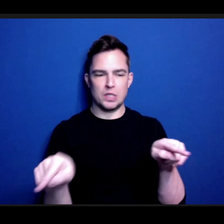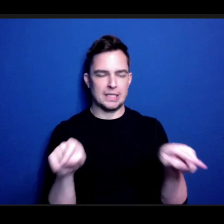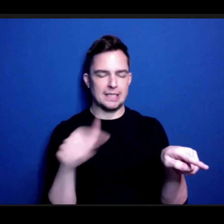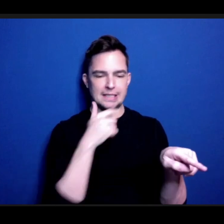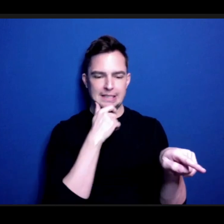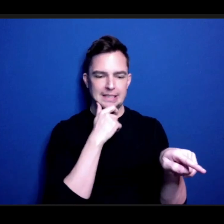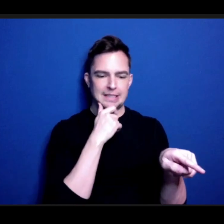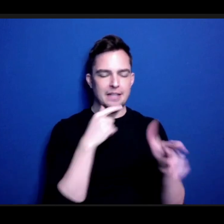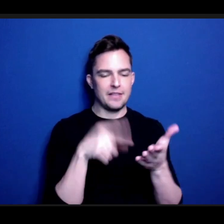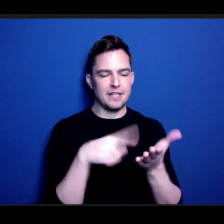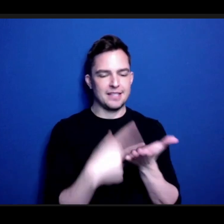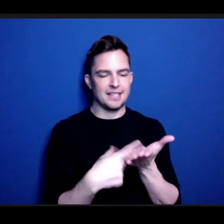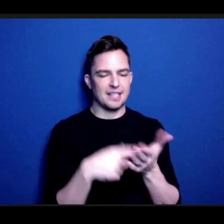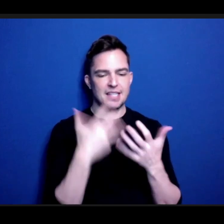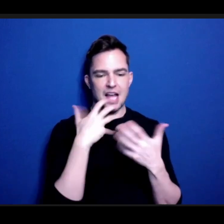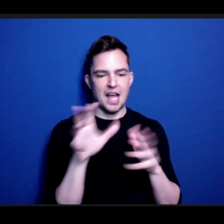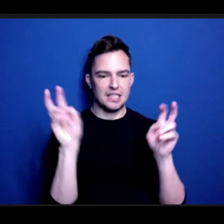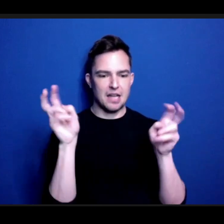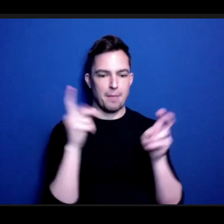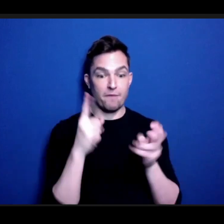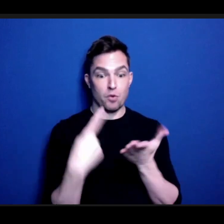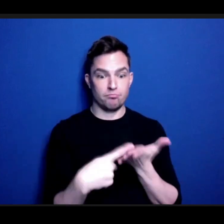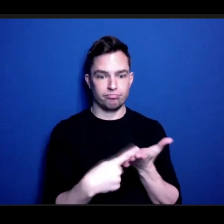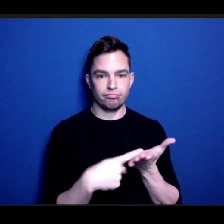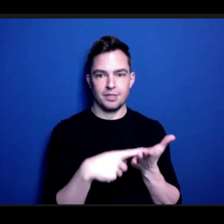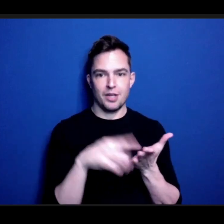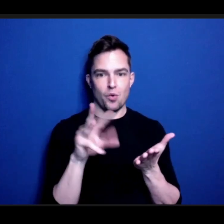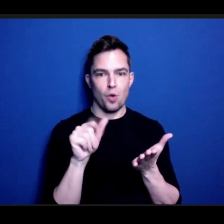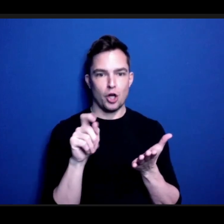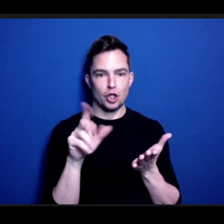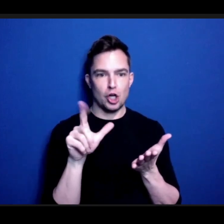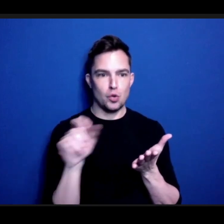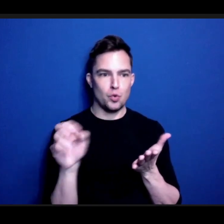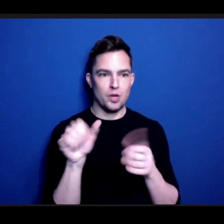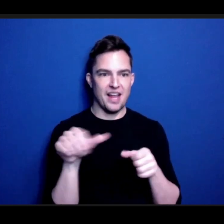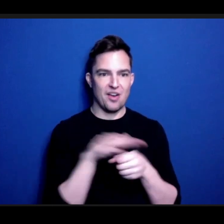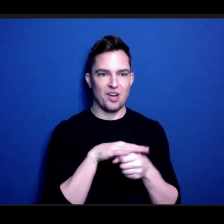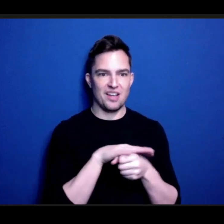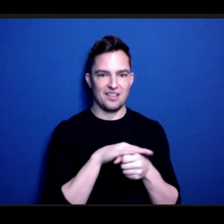is a hot topic for discussion, even in Waterloo Region, and it continues. But also to say